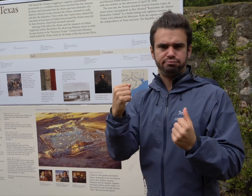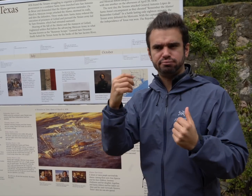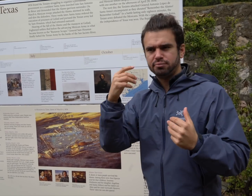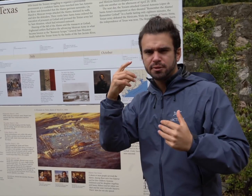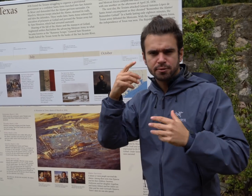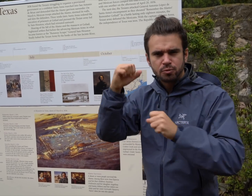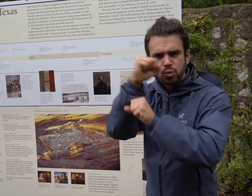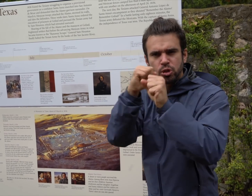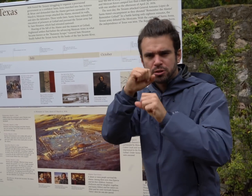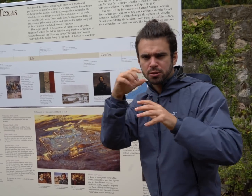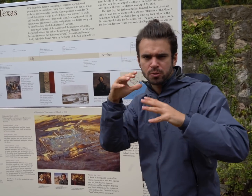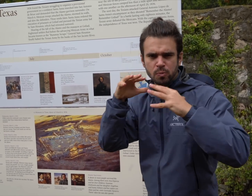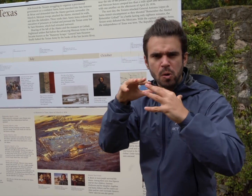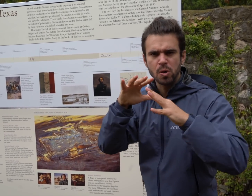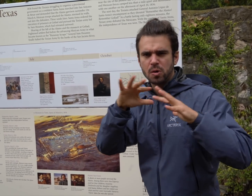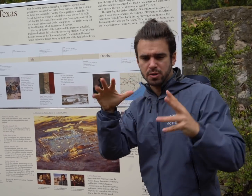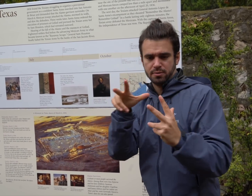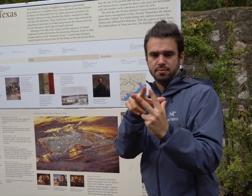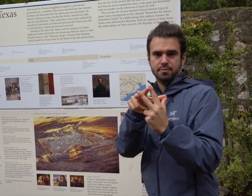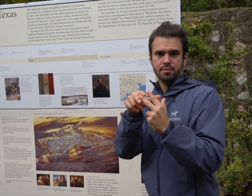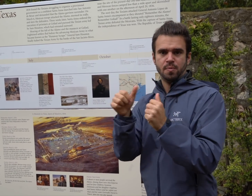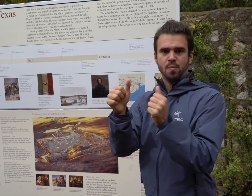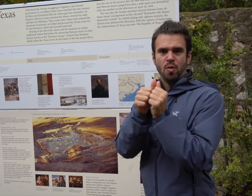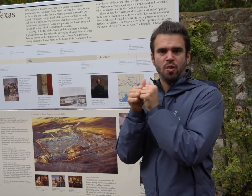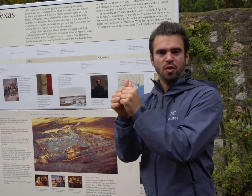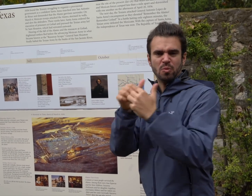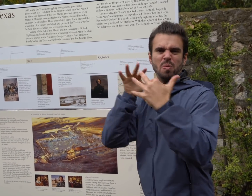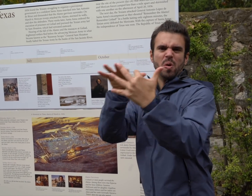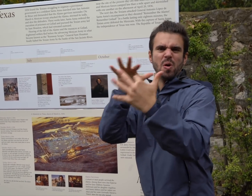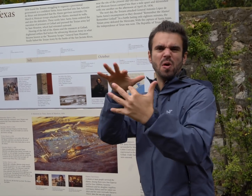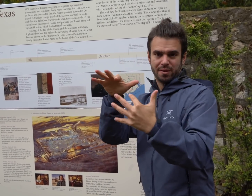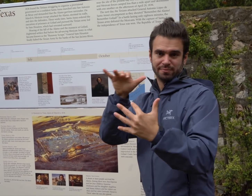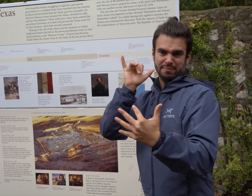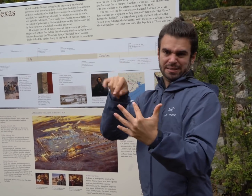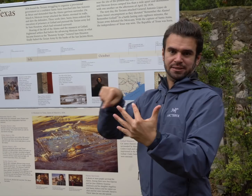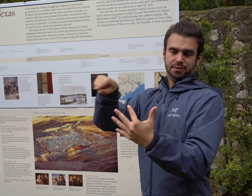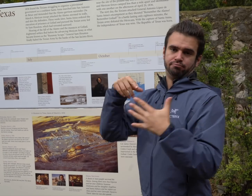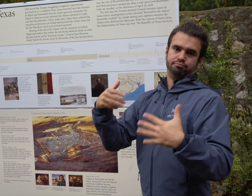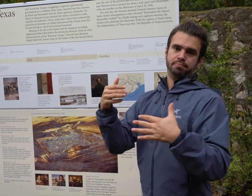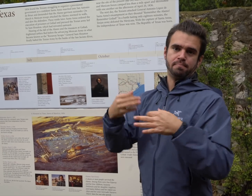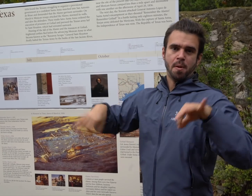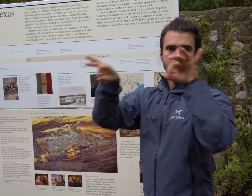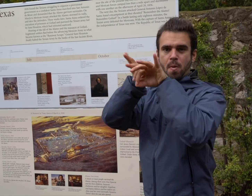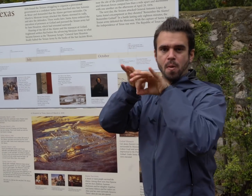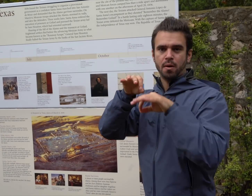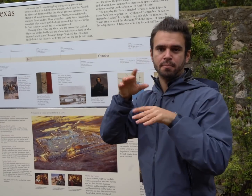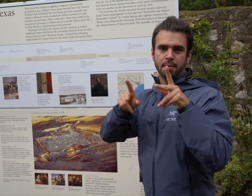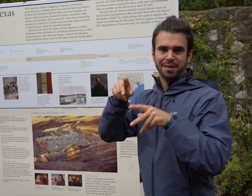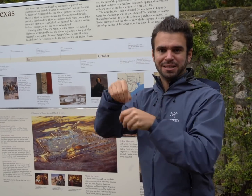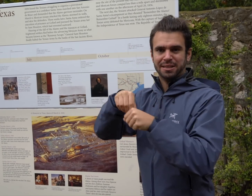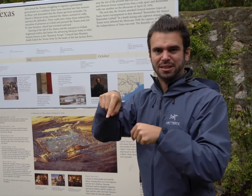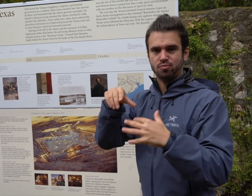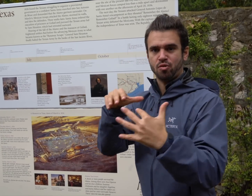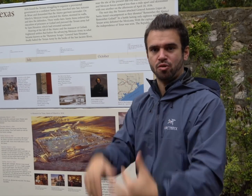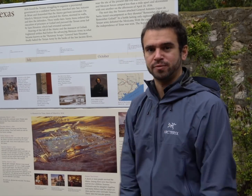played great strategy in the battle. They all were working to battle against them.v They were pretty important people in the battle.